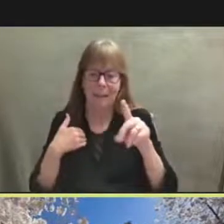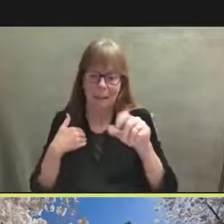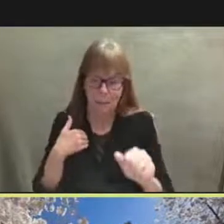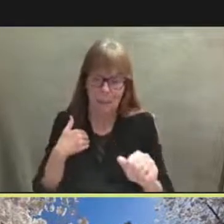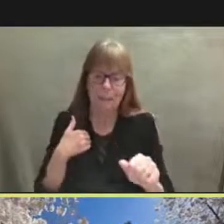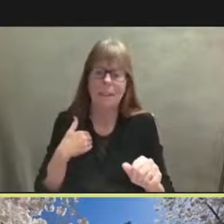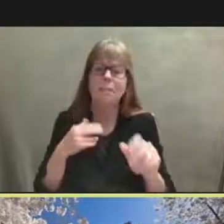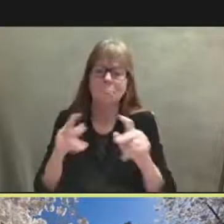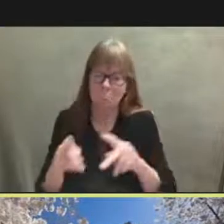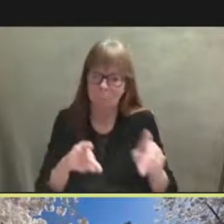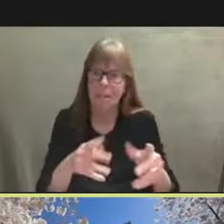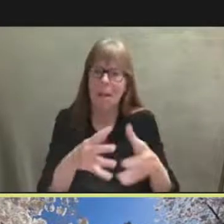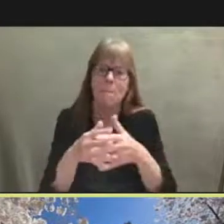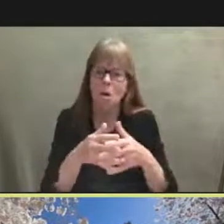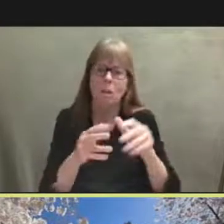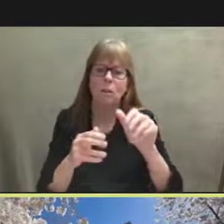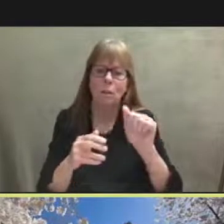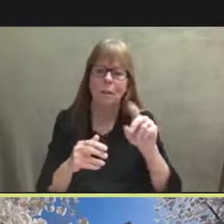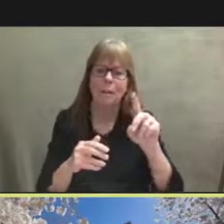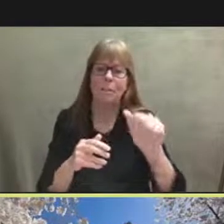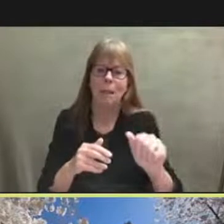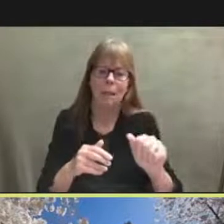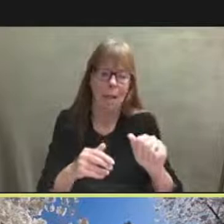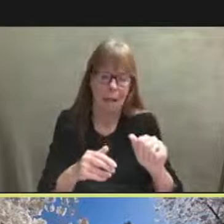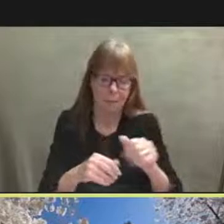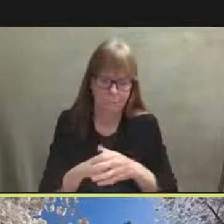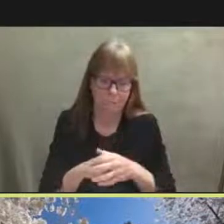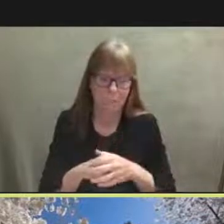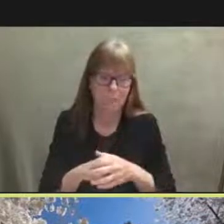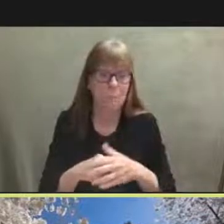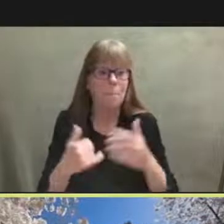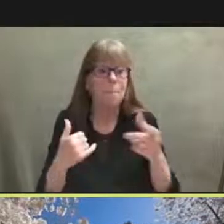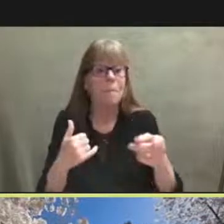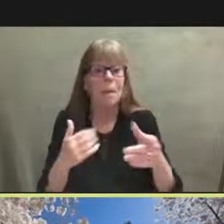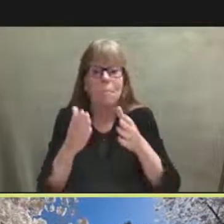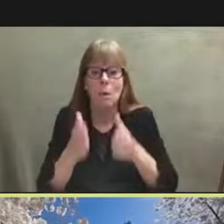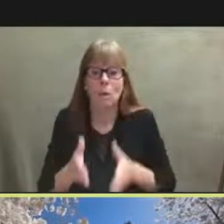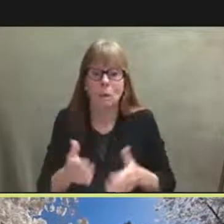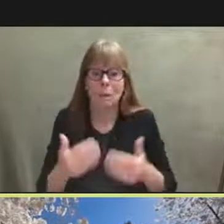of the Americans with Disabilities Act. Andres is a person with a disability,